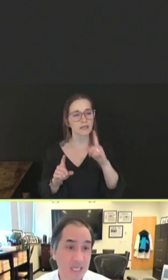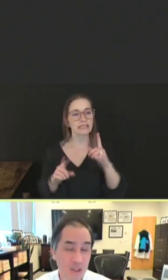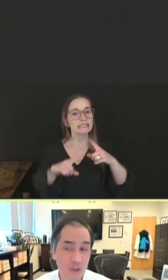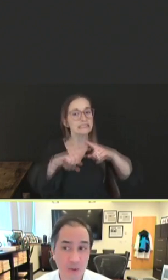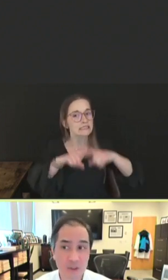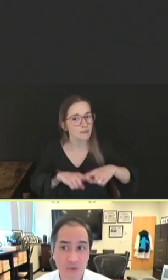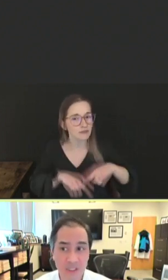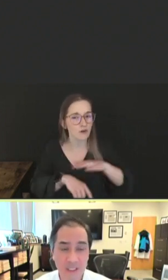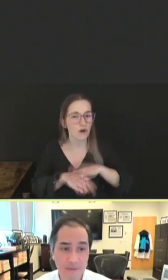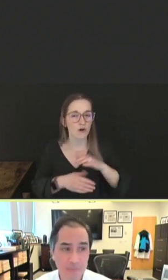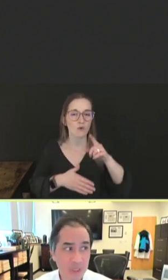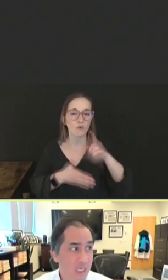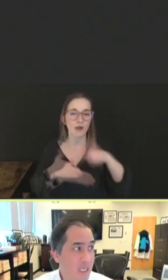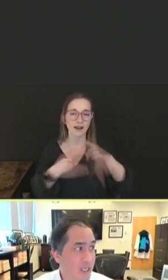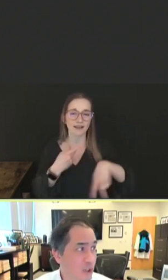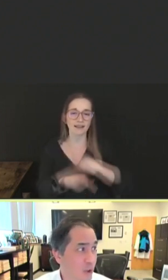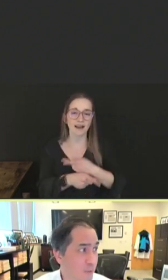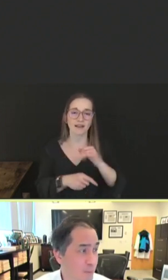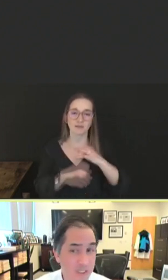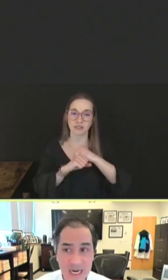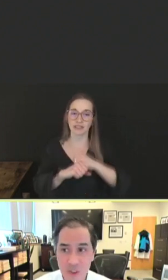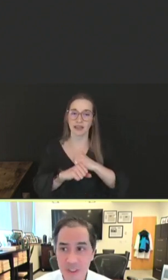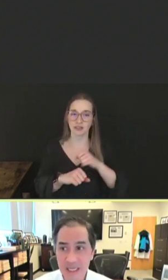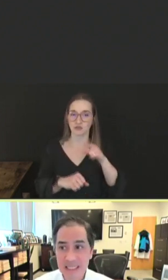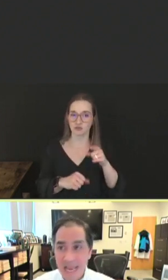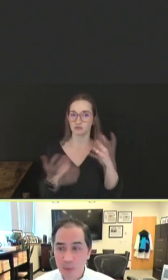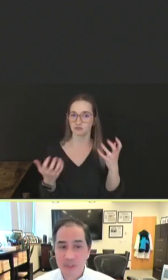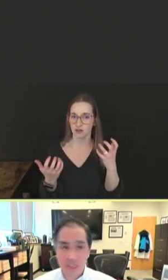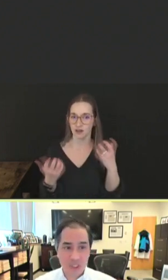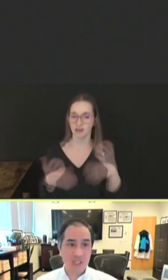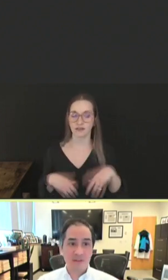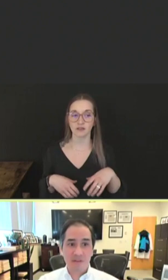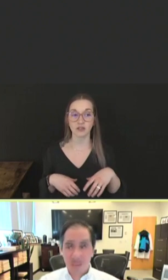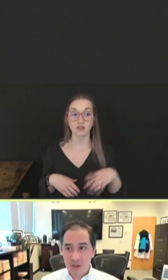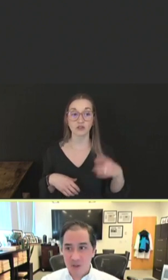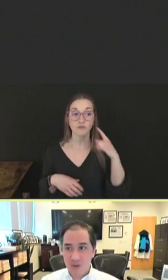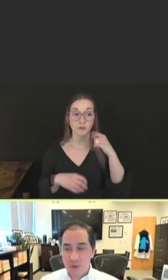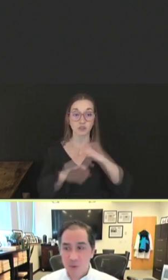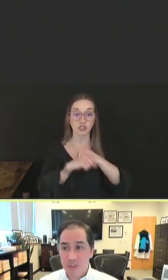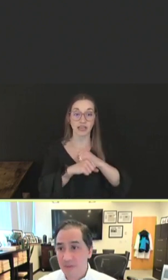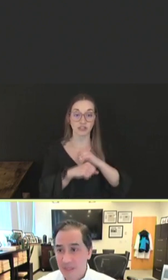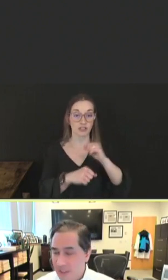protection you're interested in. So for protection against acquisition of infection, which I think